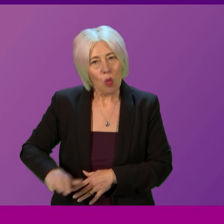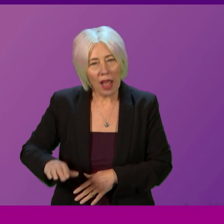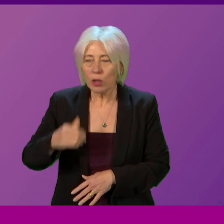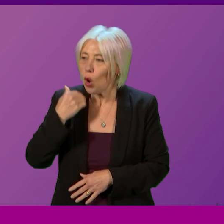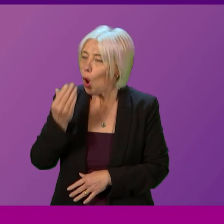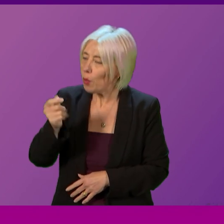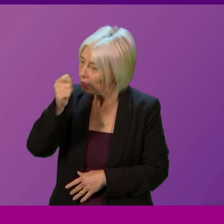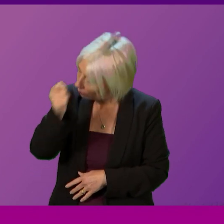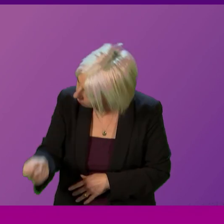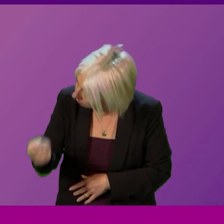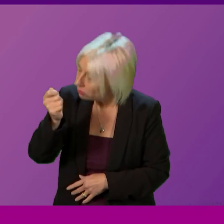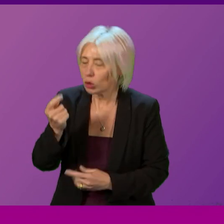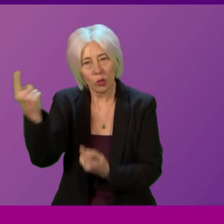one another respectfully.